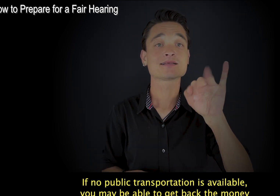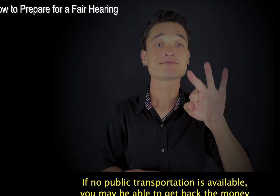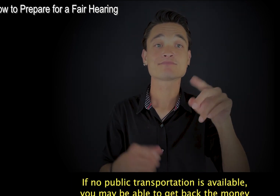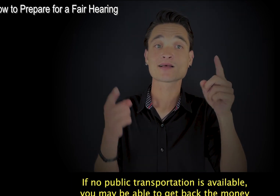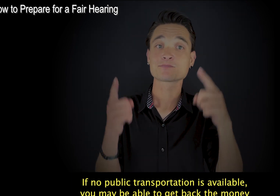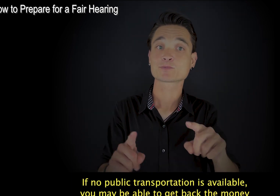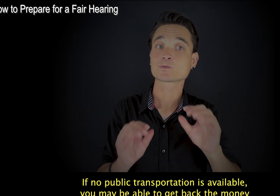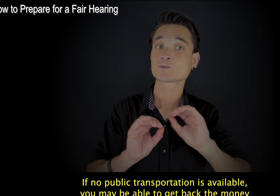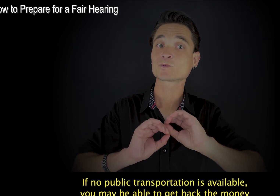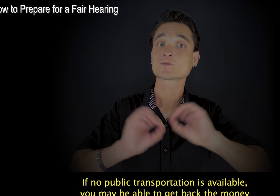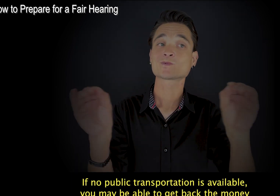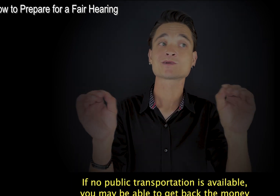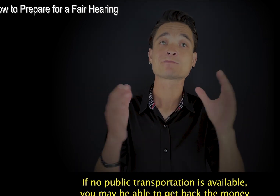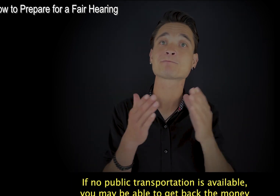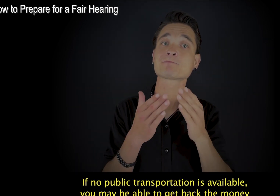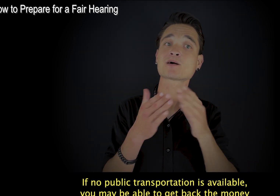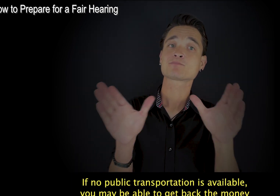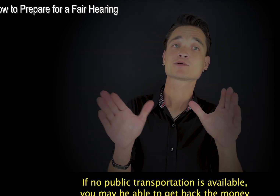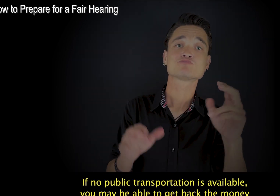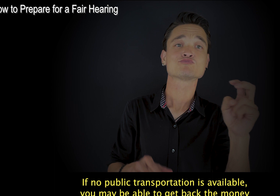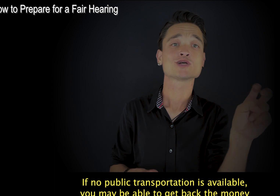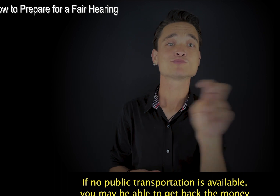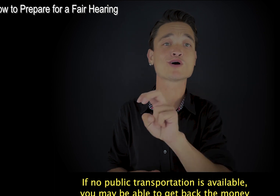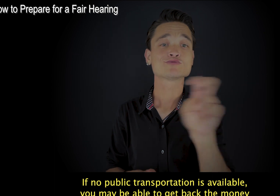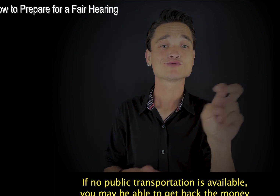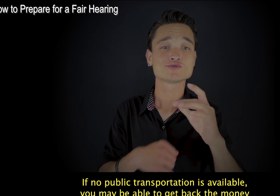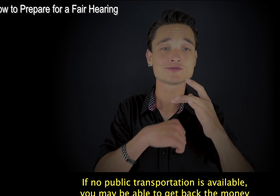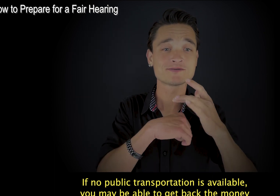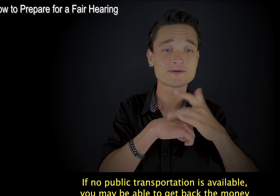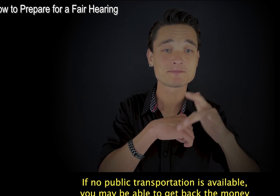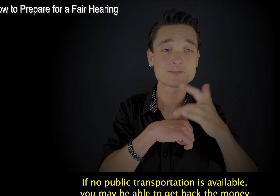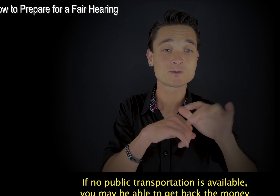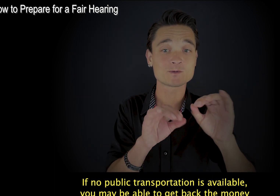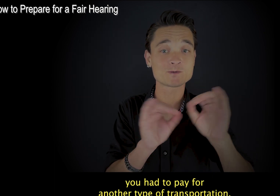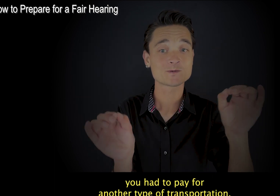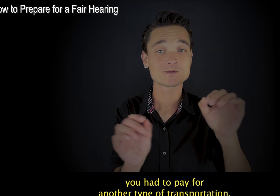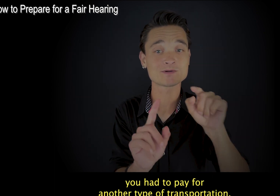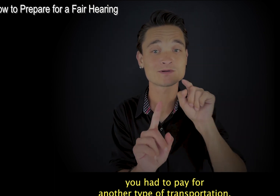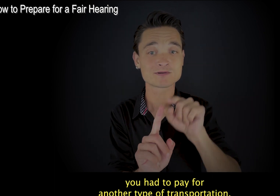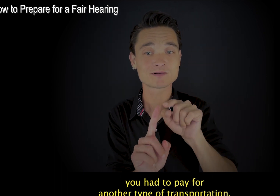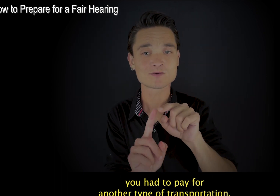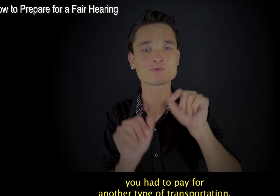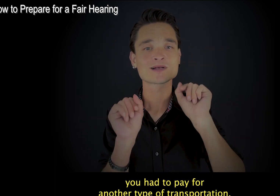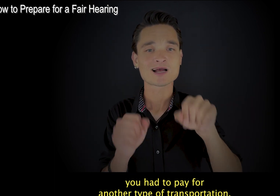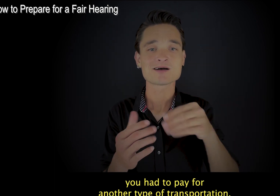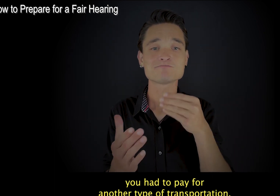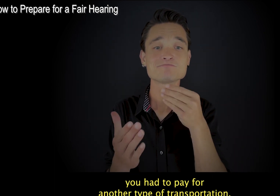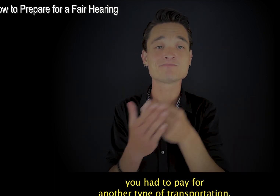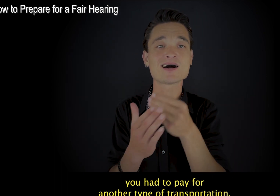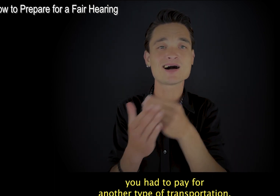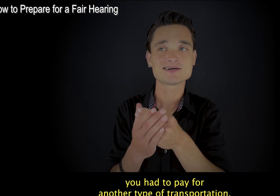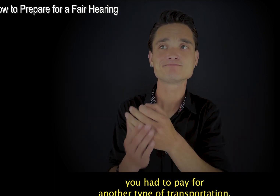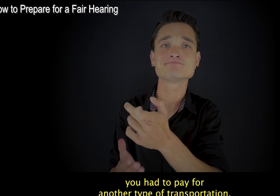If no public transportation is available, you may be able to get back the money you had to pay for another type of transportation.